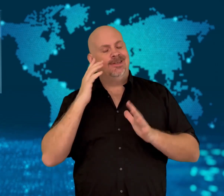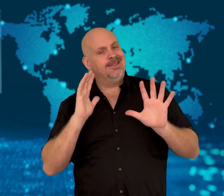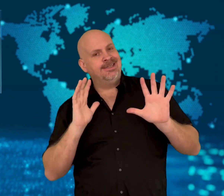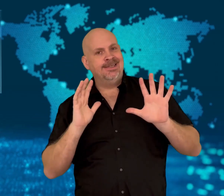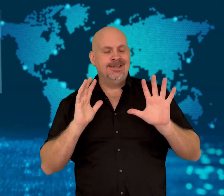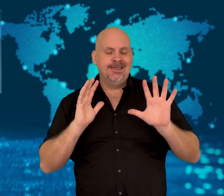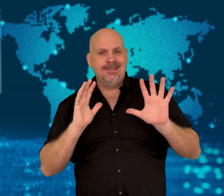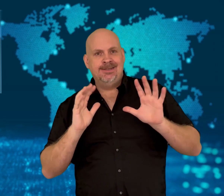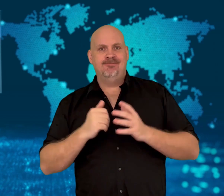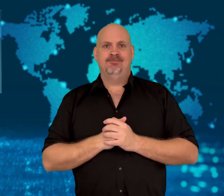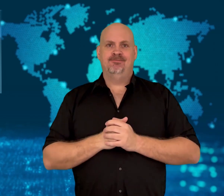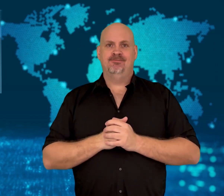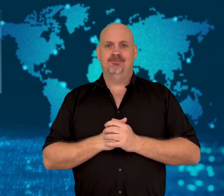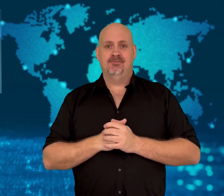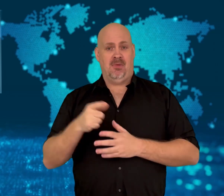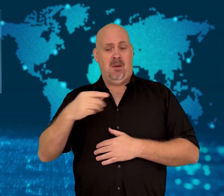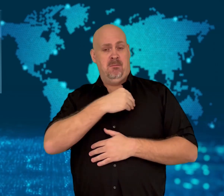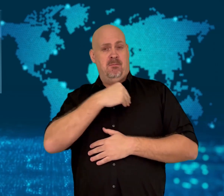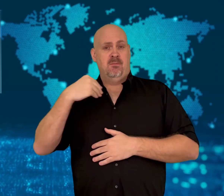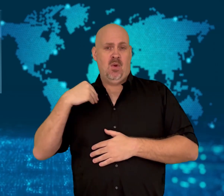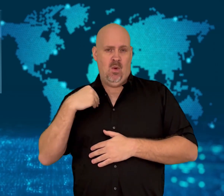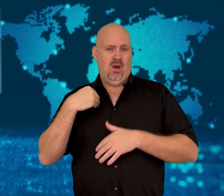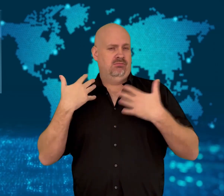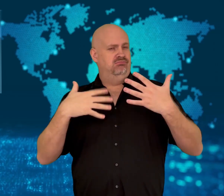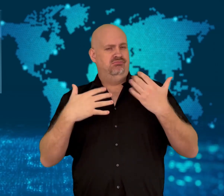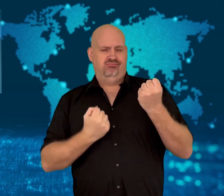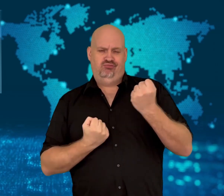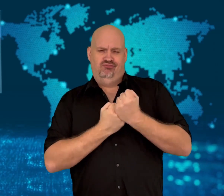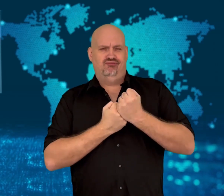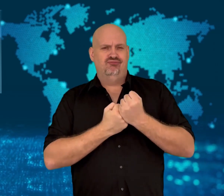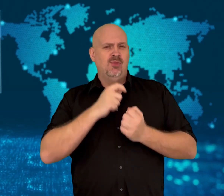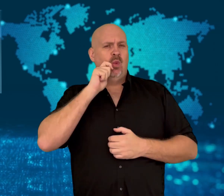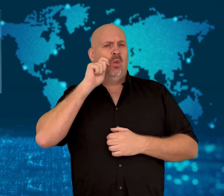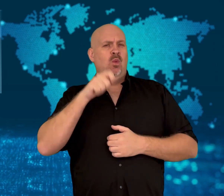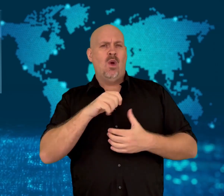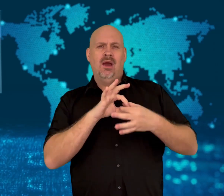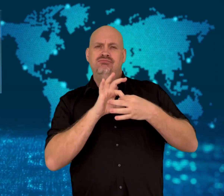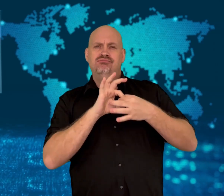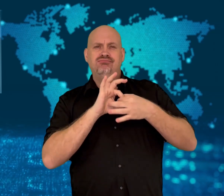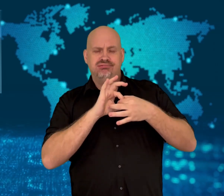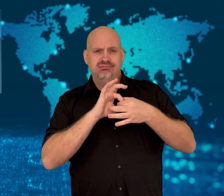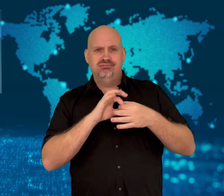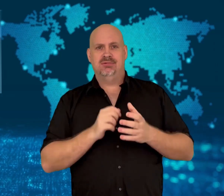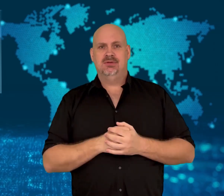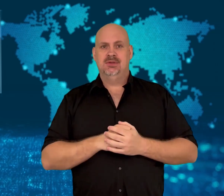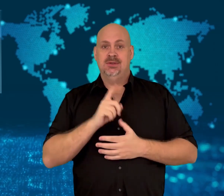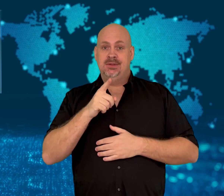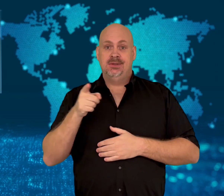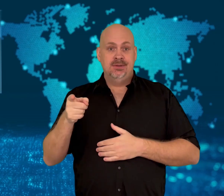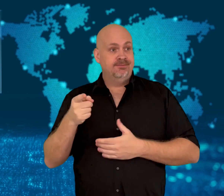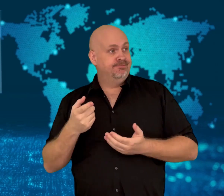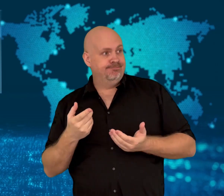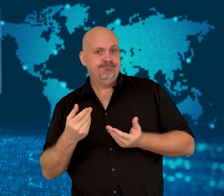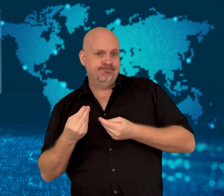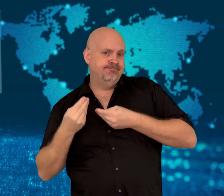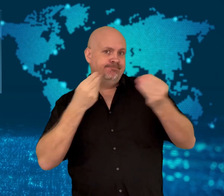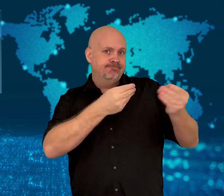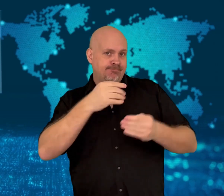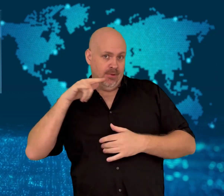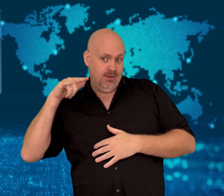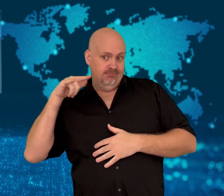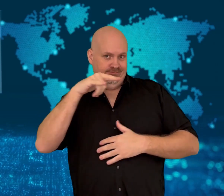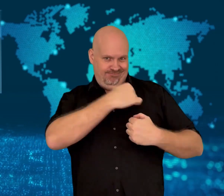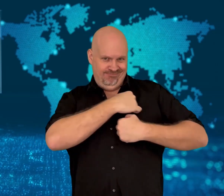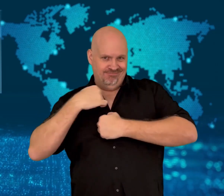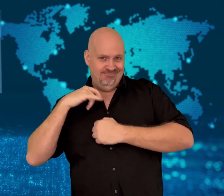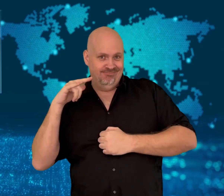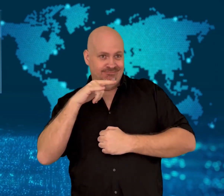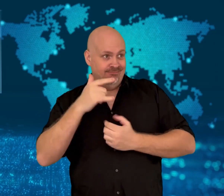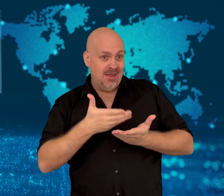Although Poland is one of Ukraine's closest allies, there is now doubt that